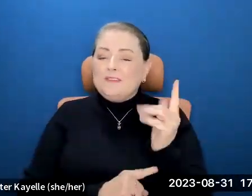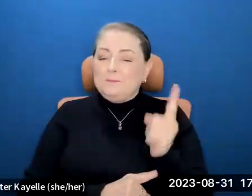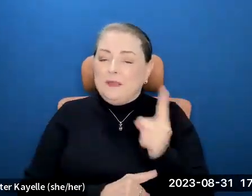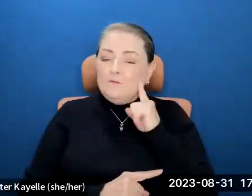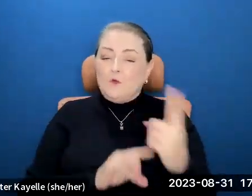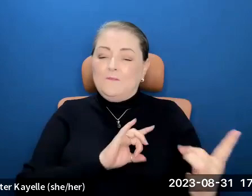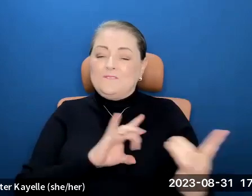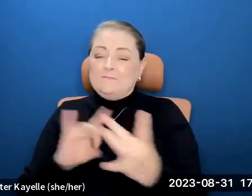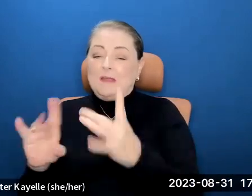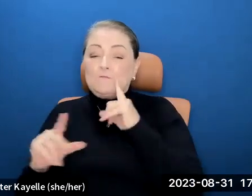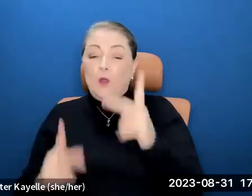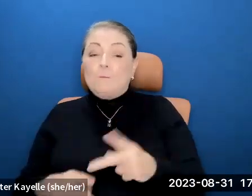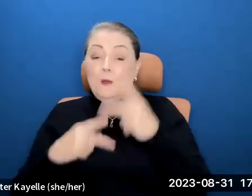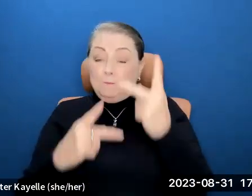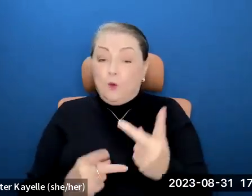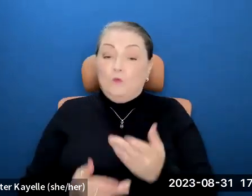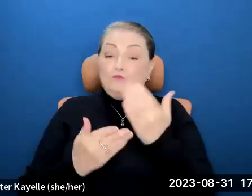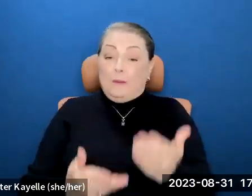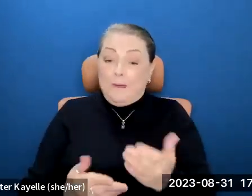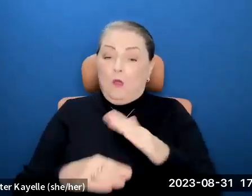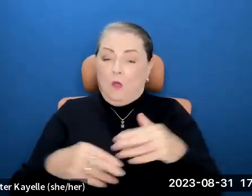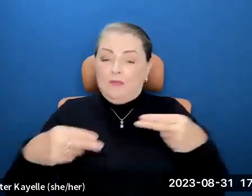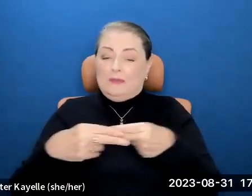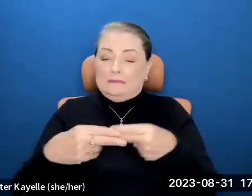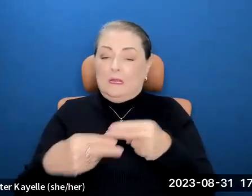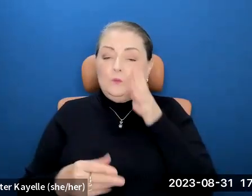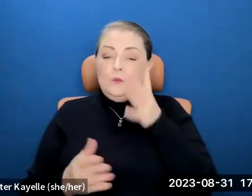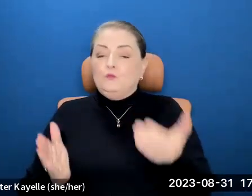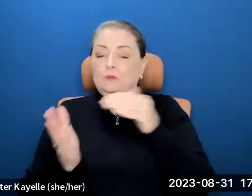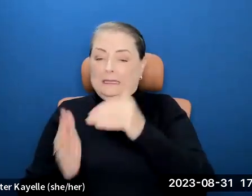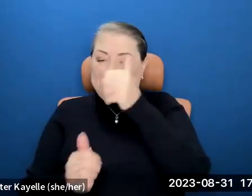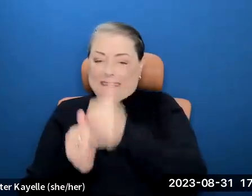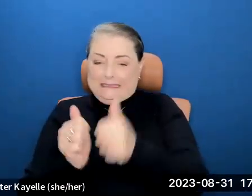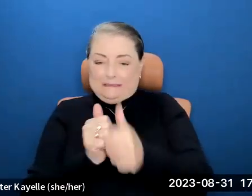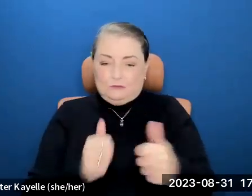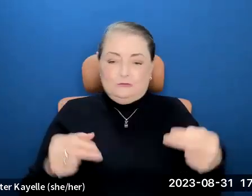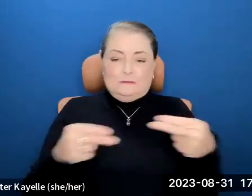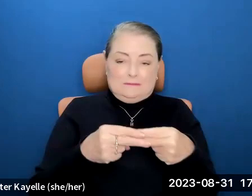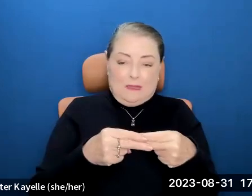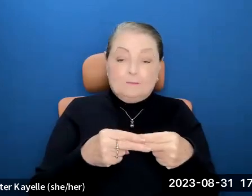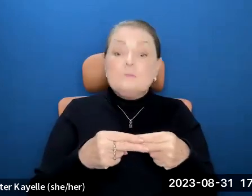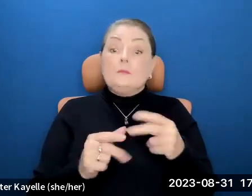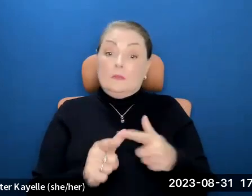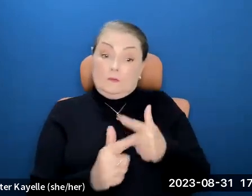recommendations on that slide we will repeat this for each slide at the end we will have an